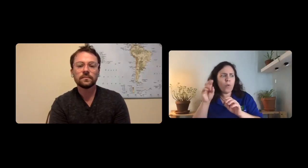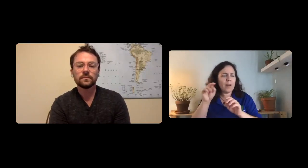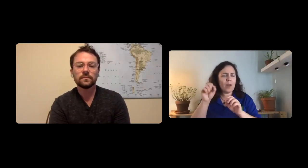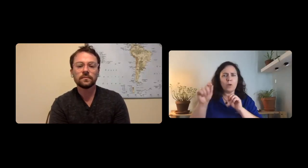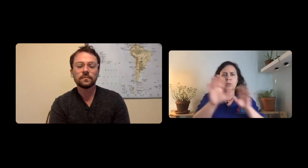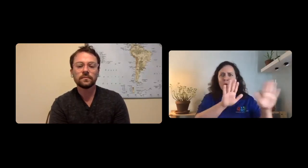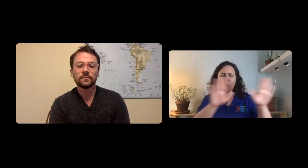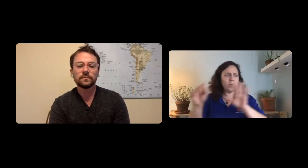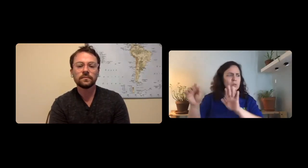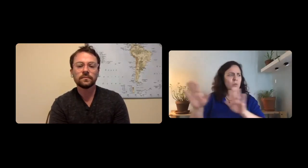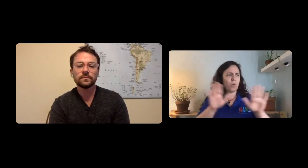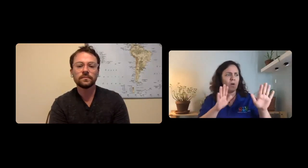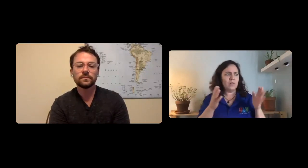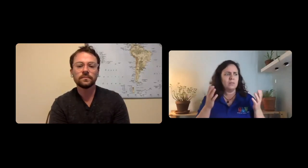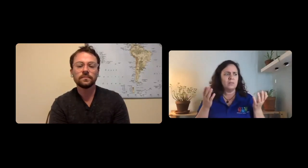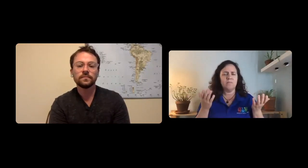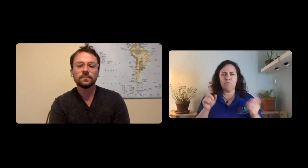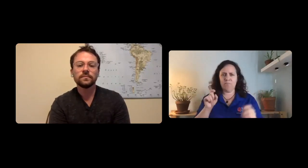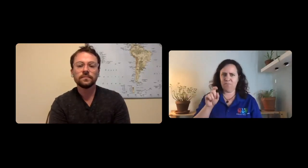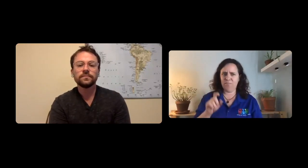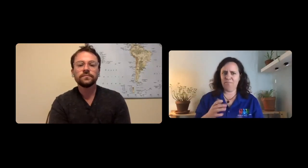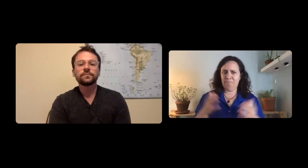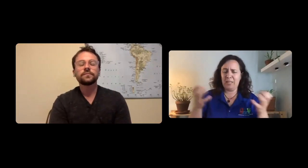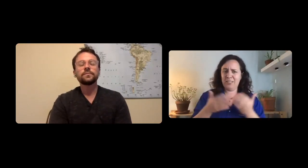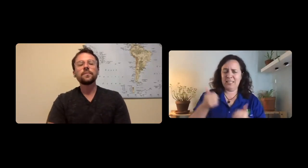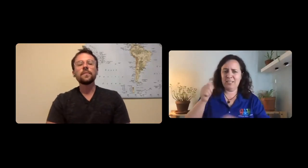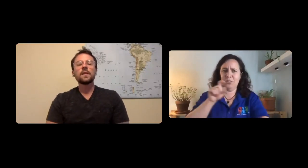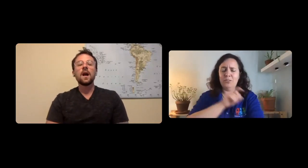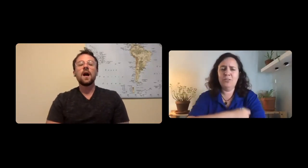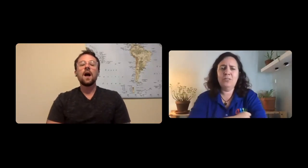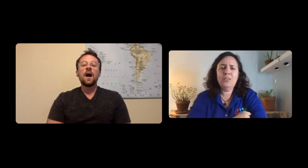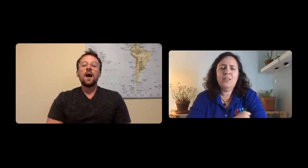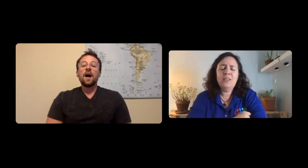pronouns rather than gendering pronouns. How would we do that?